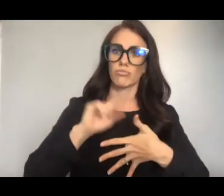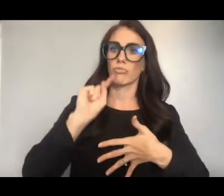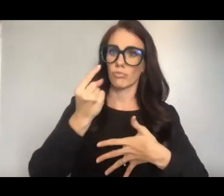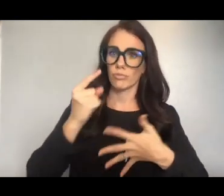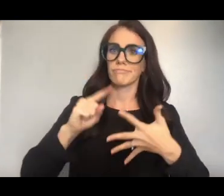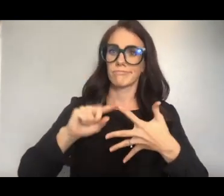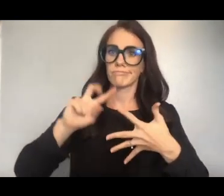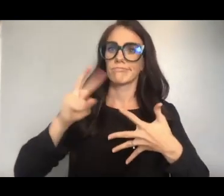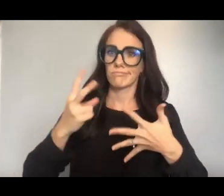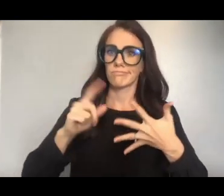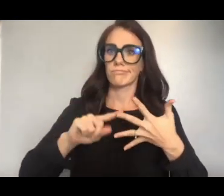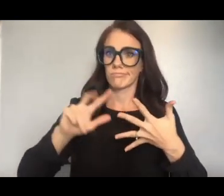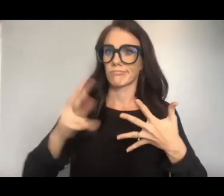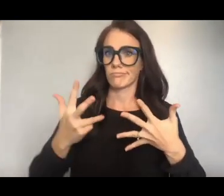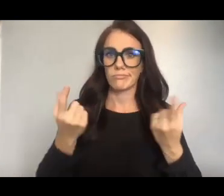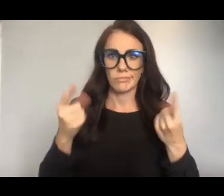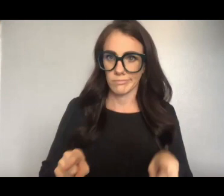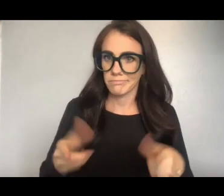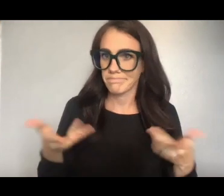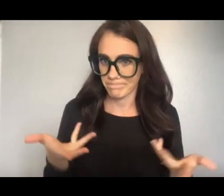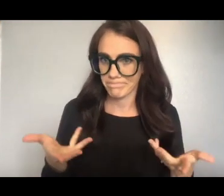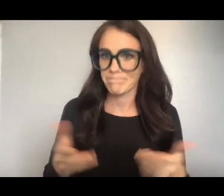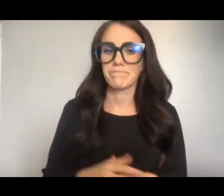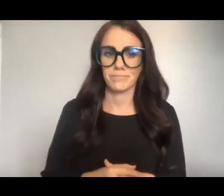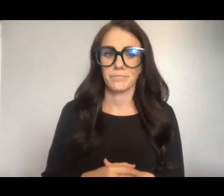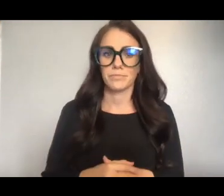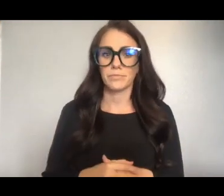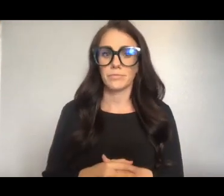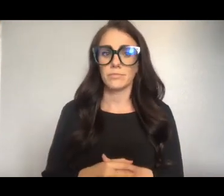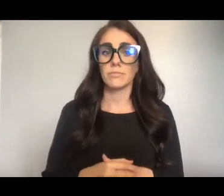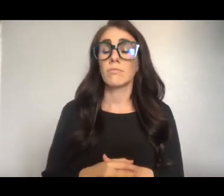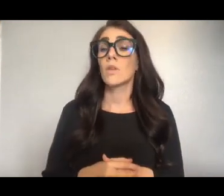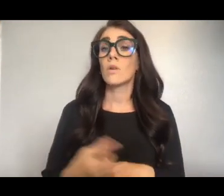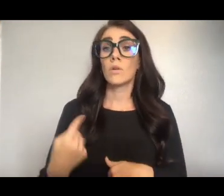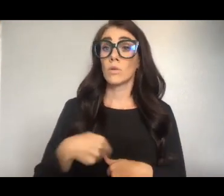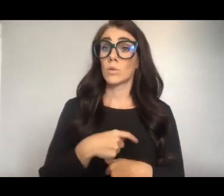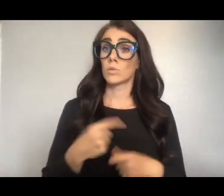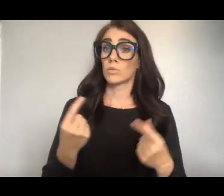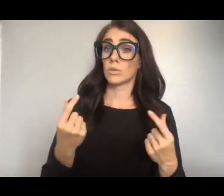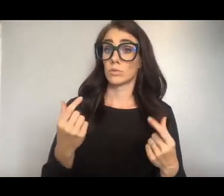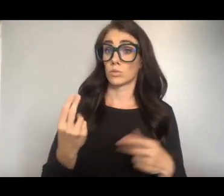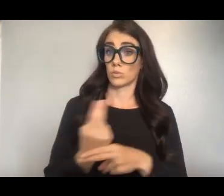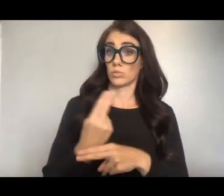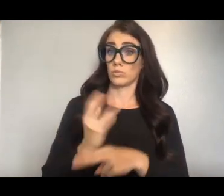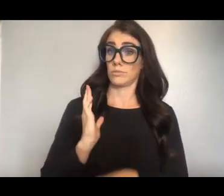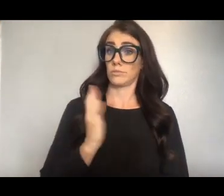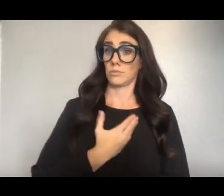use a list to list events things that happen in order